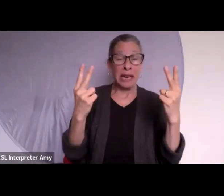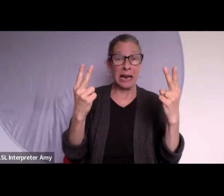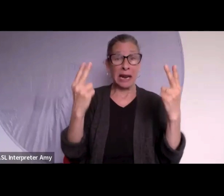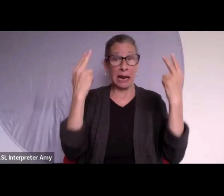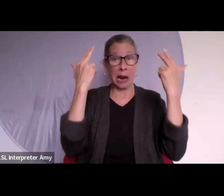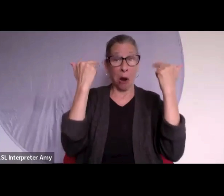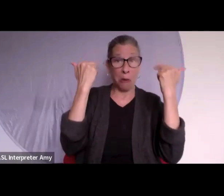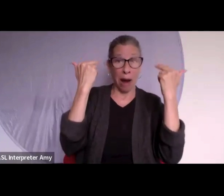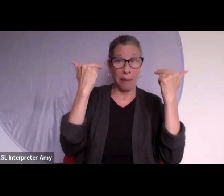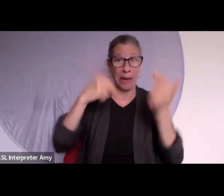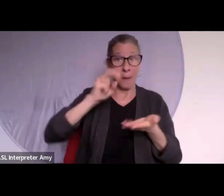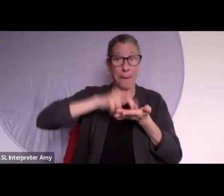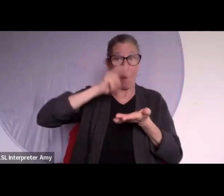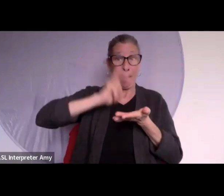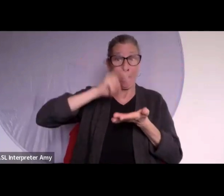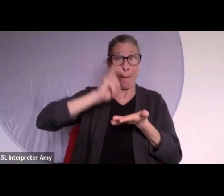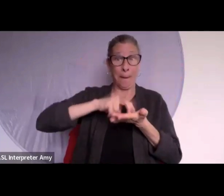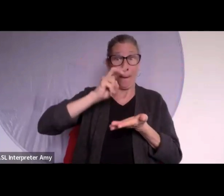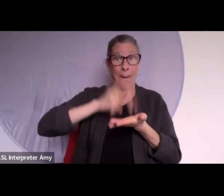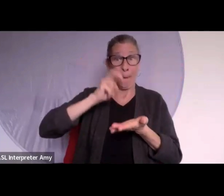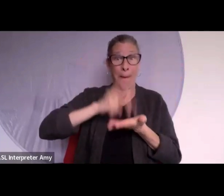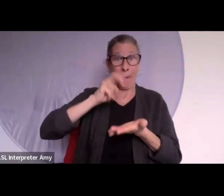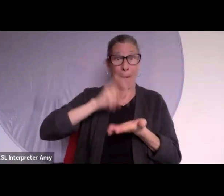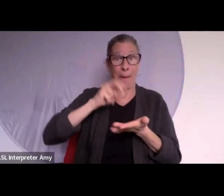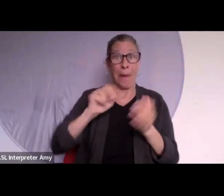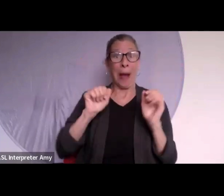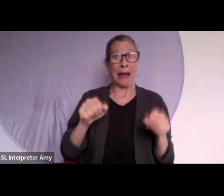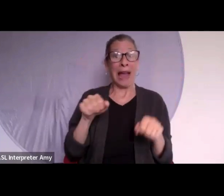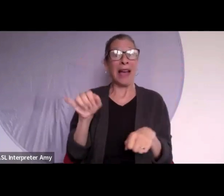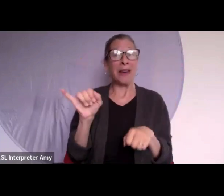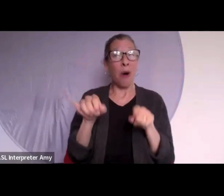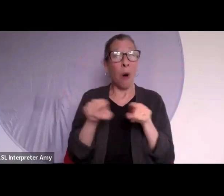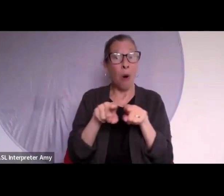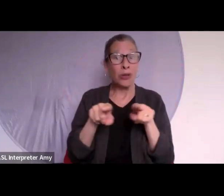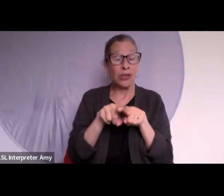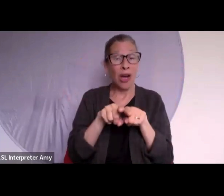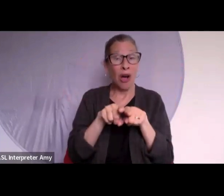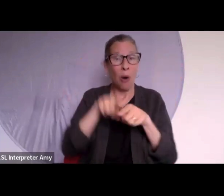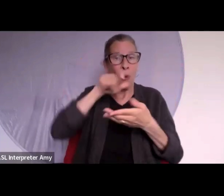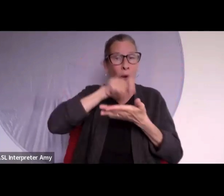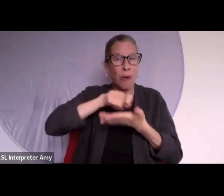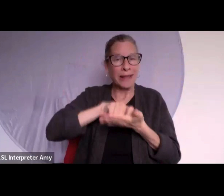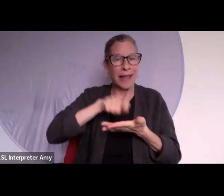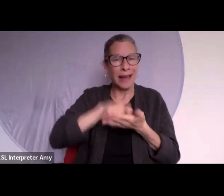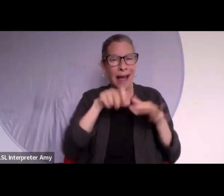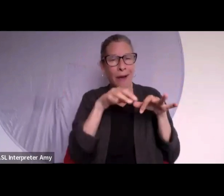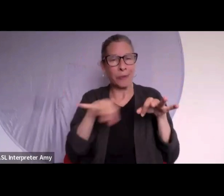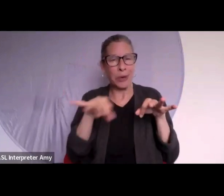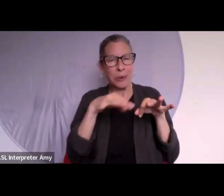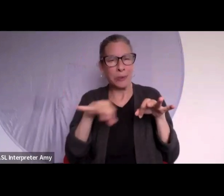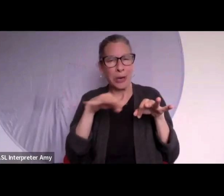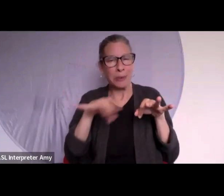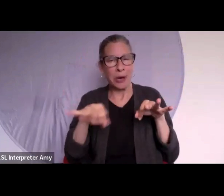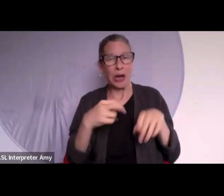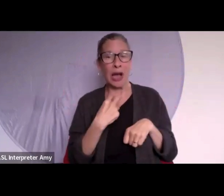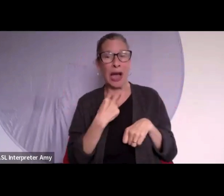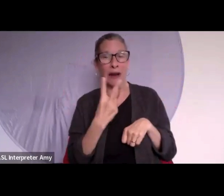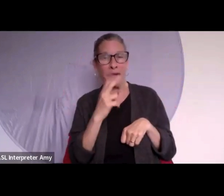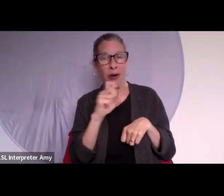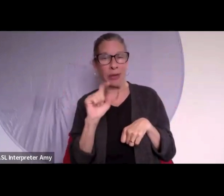up and down, it can it can write that out, but of course, also verbalize it, which means that we're not far from having an